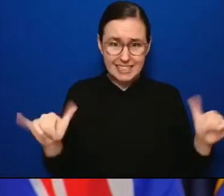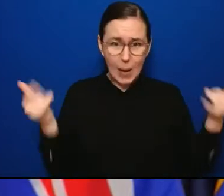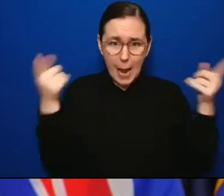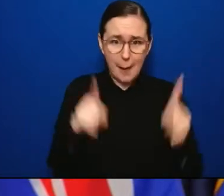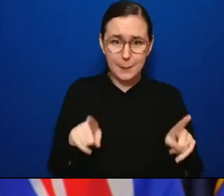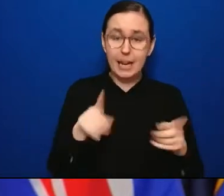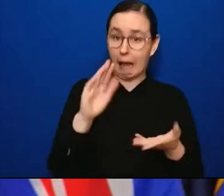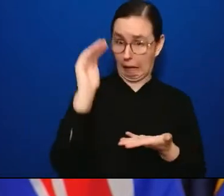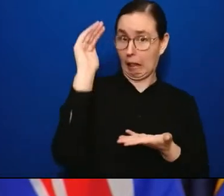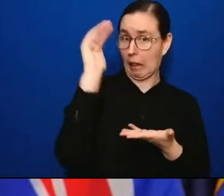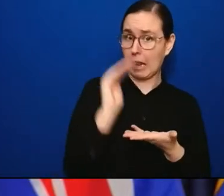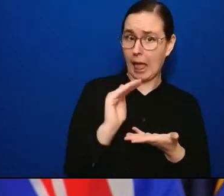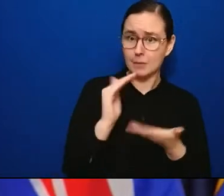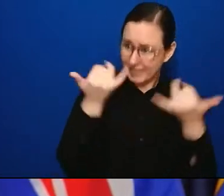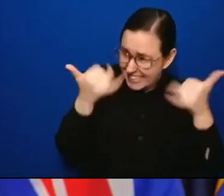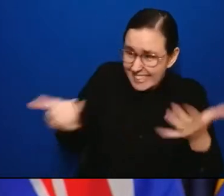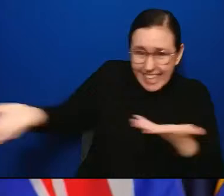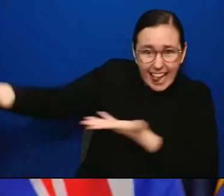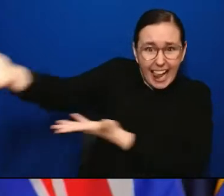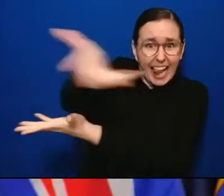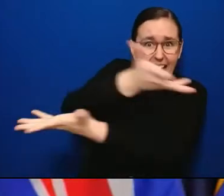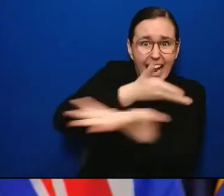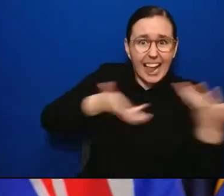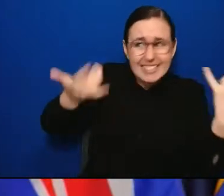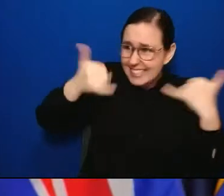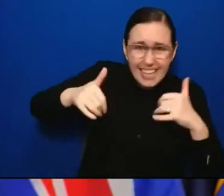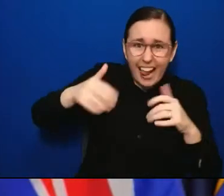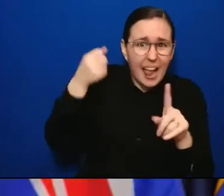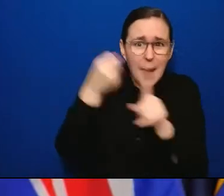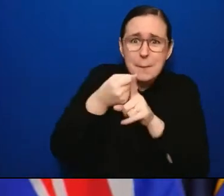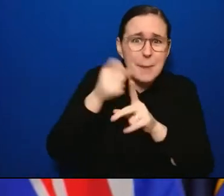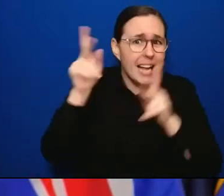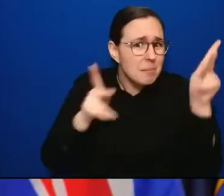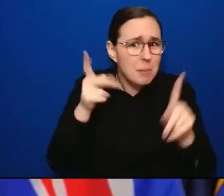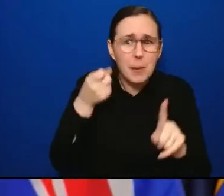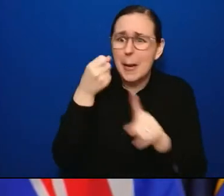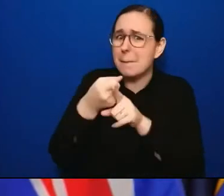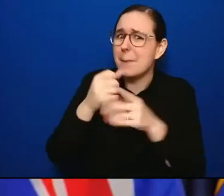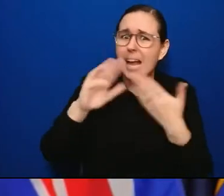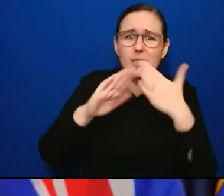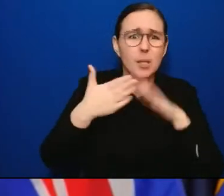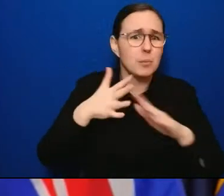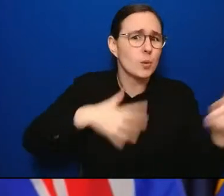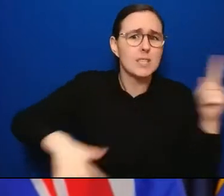In our hospitals and our communities. Next question comes